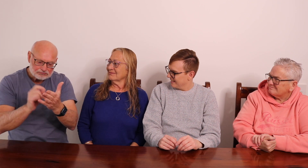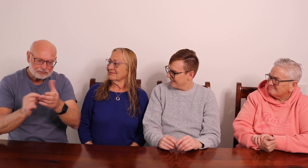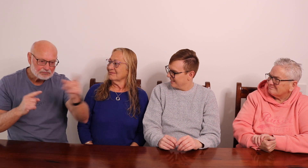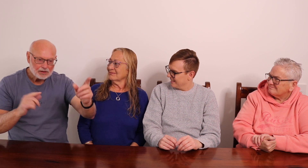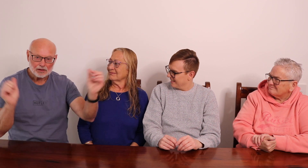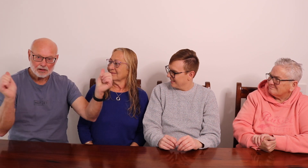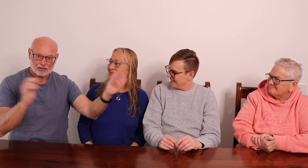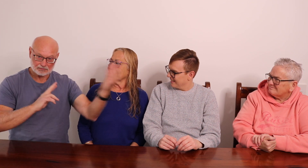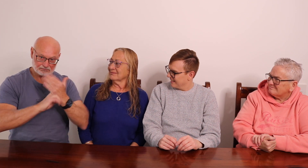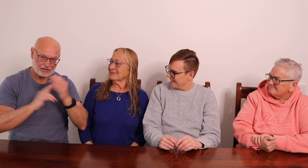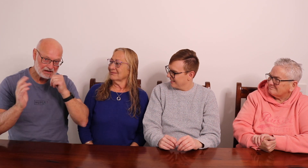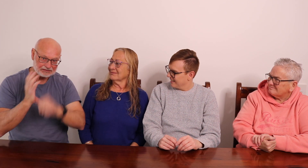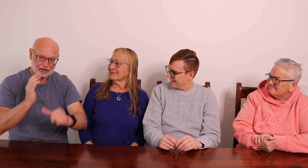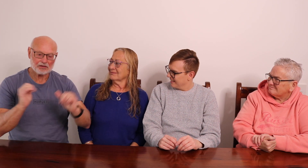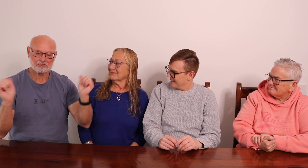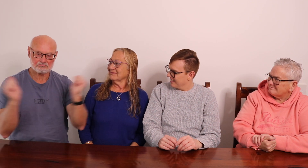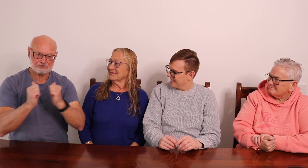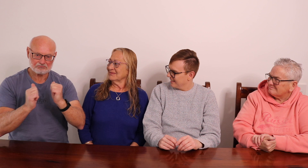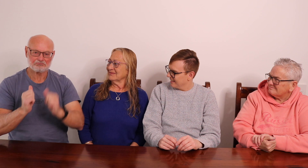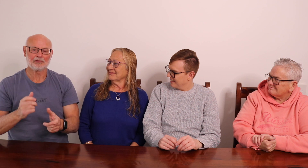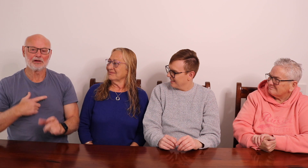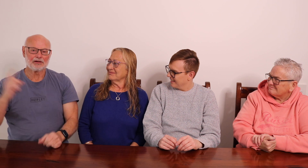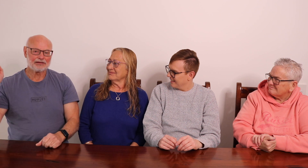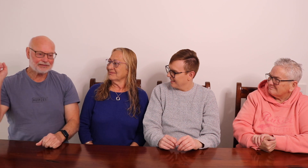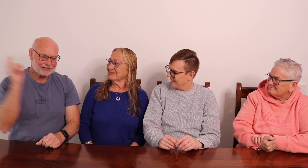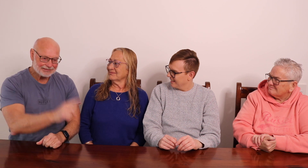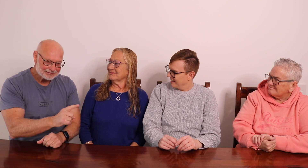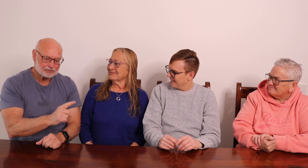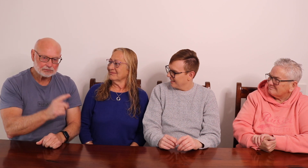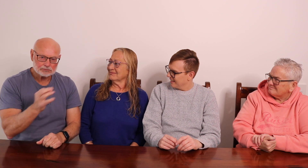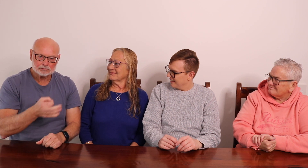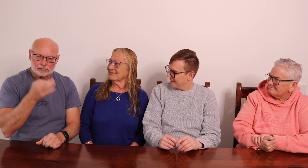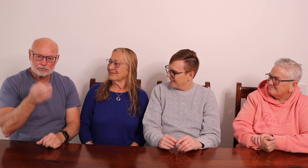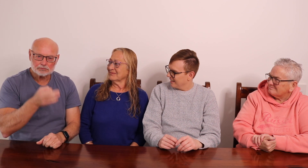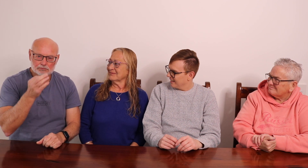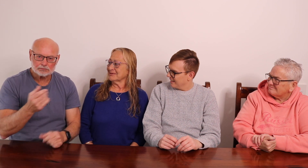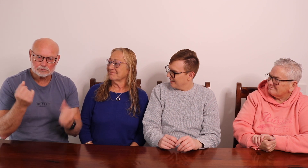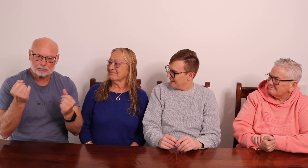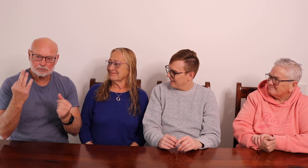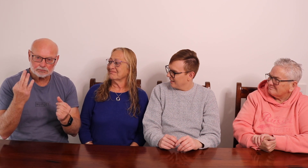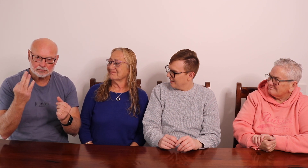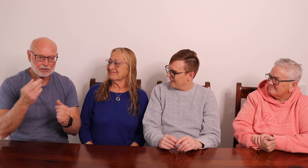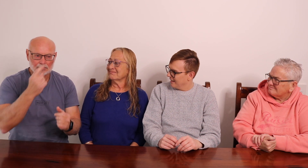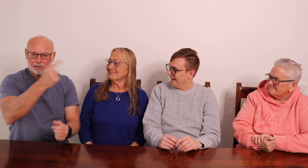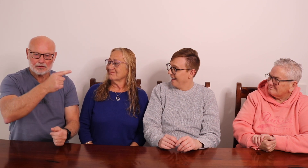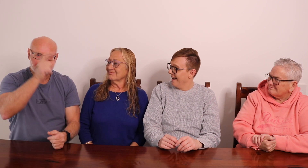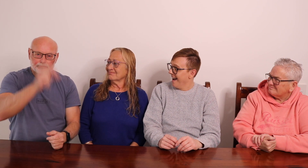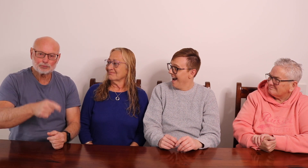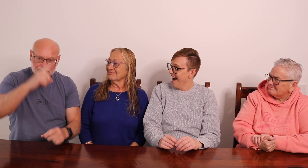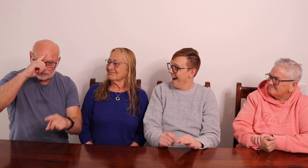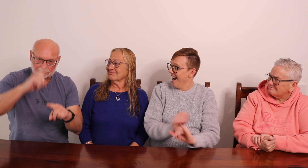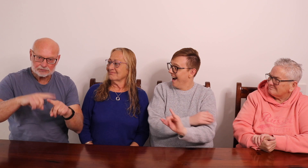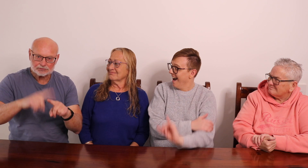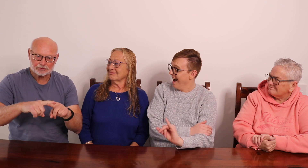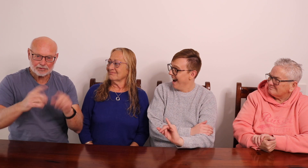they have sent me a letter back and we agreed where we will be meeting, I came and waited and waited, the person is sick